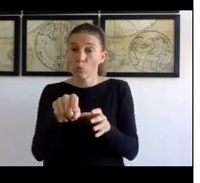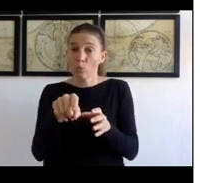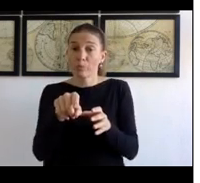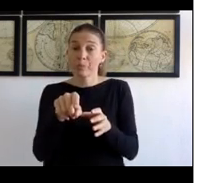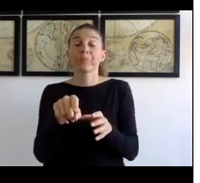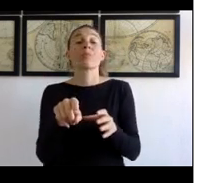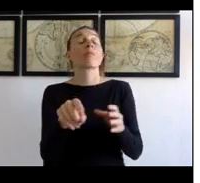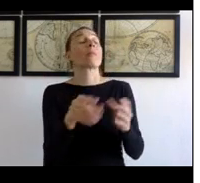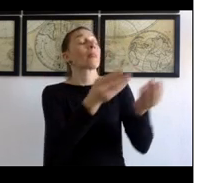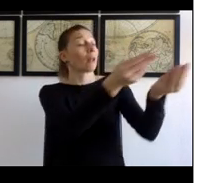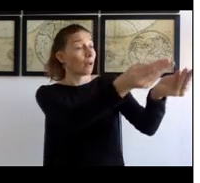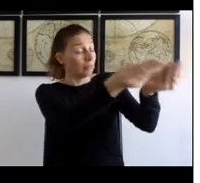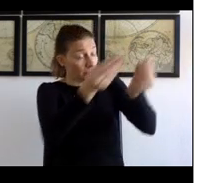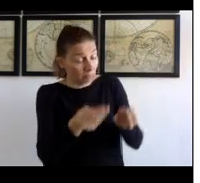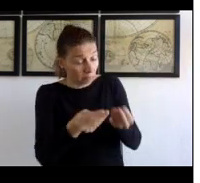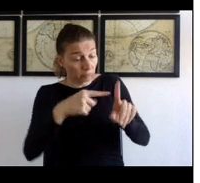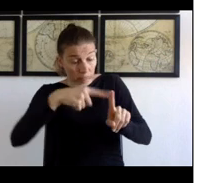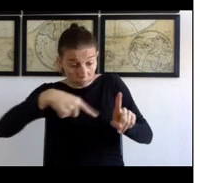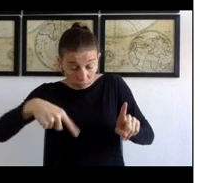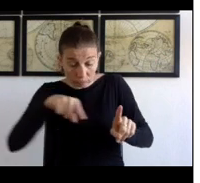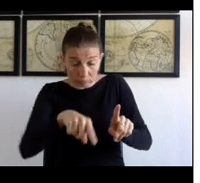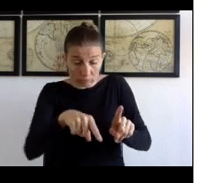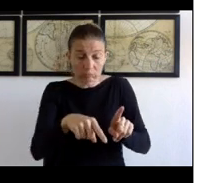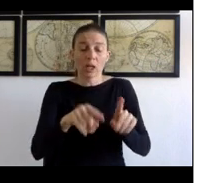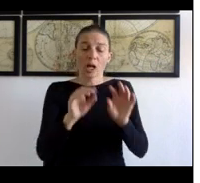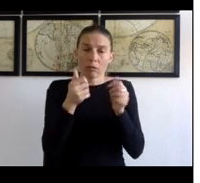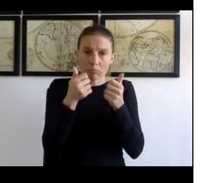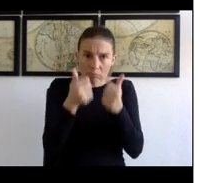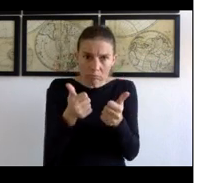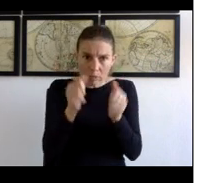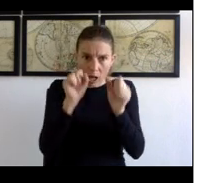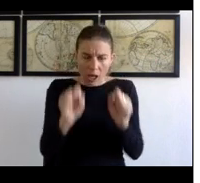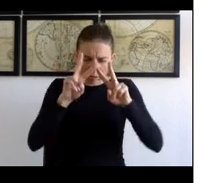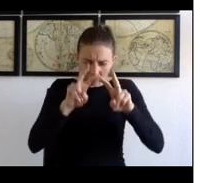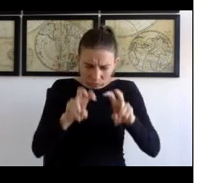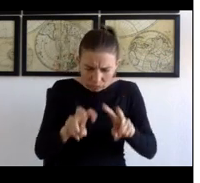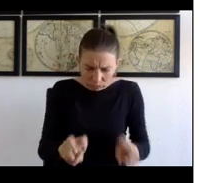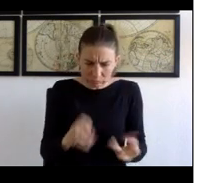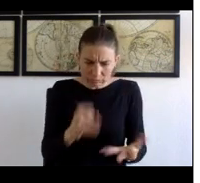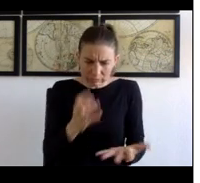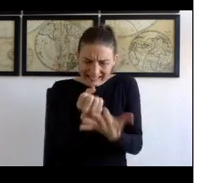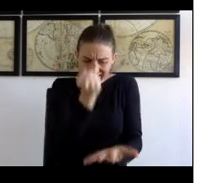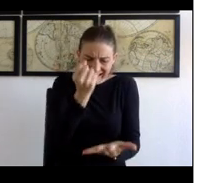on the kind of variables we prefer in the analysis they'll conduct.